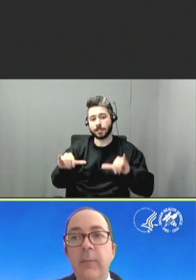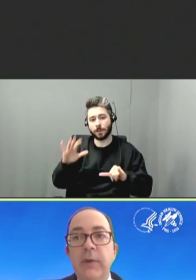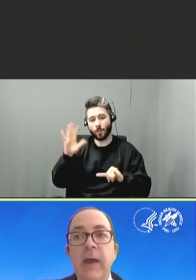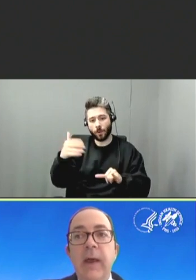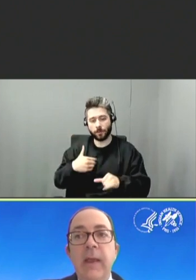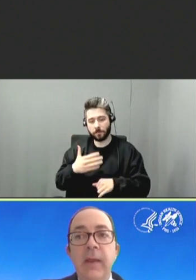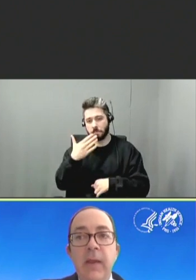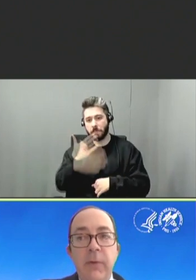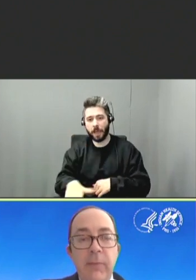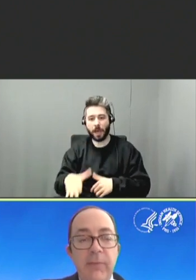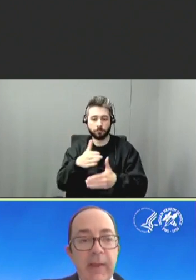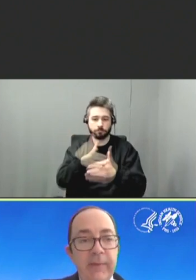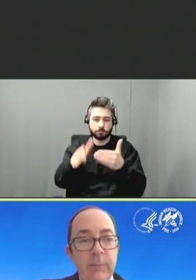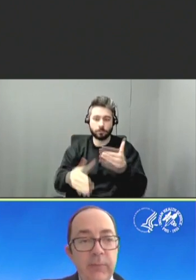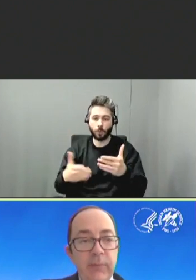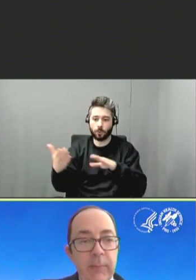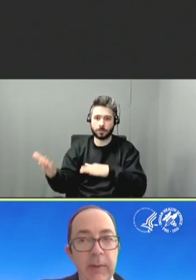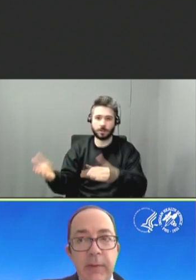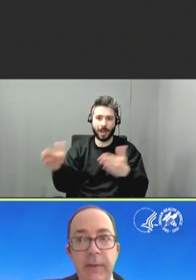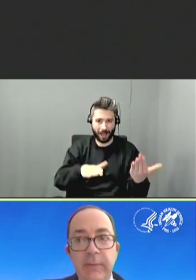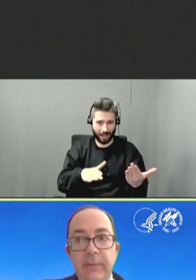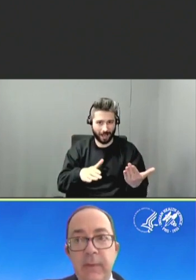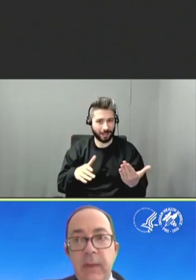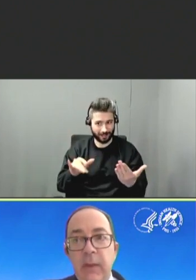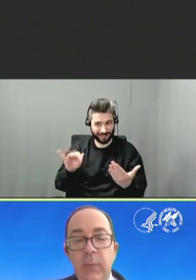or die from a vaccine preventable illness.